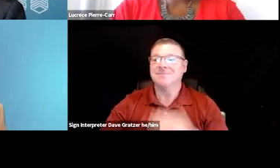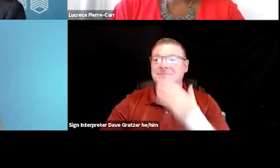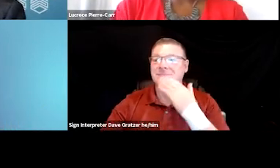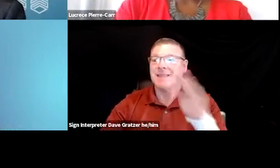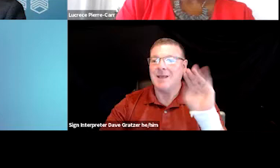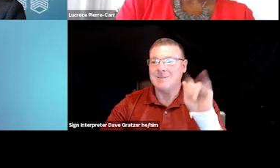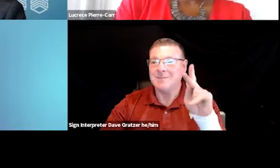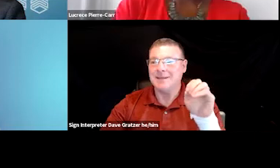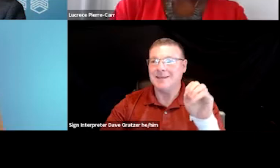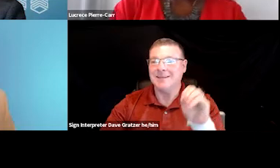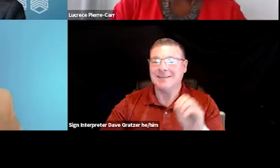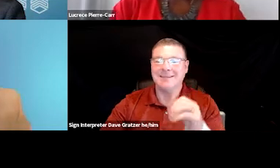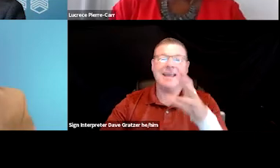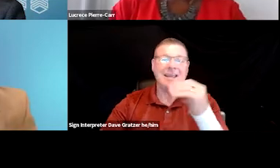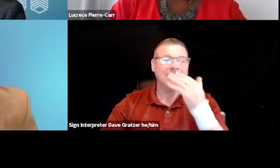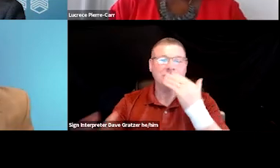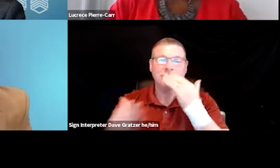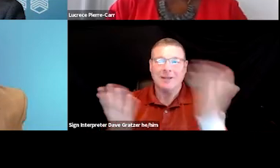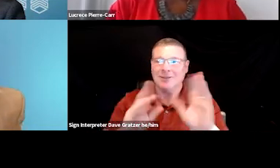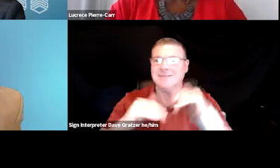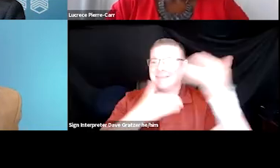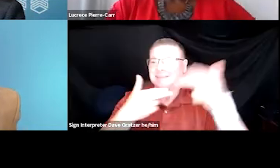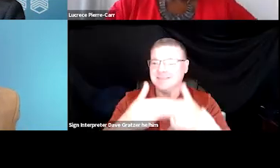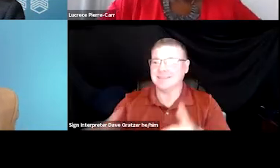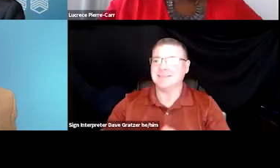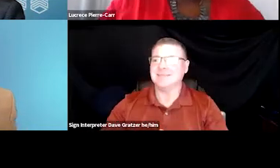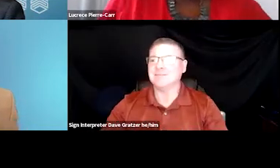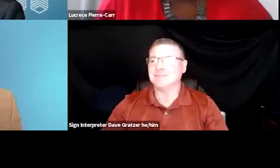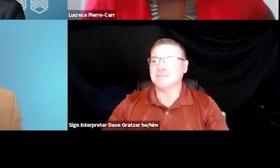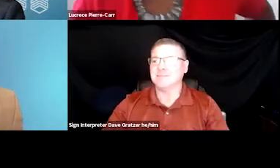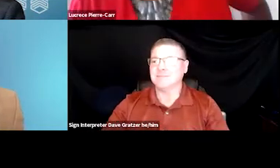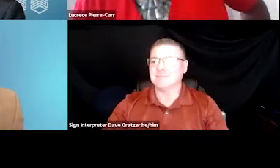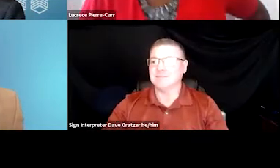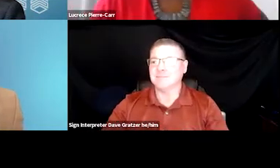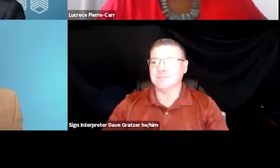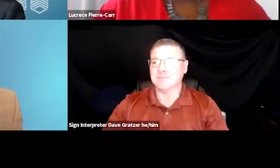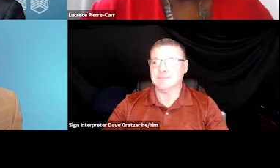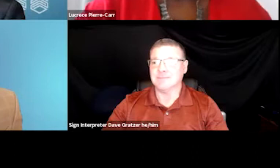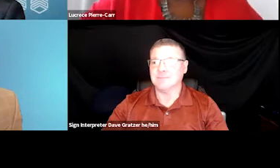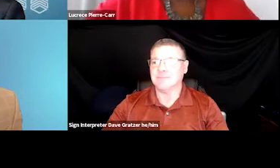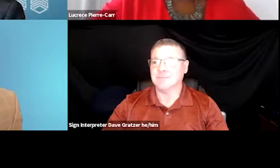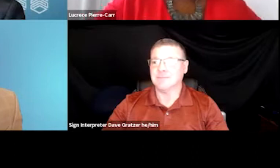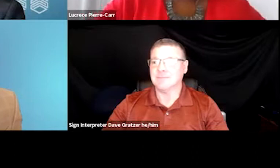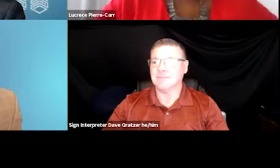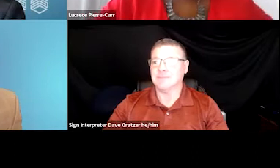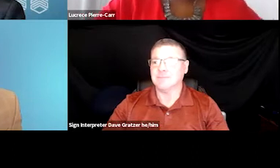It's great to be here with you all. Go to the next slide. Just to note, SAMHSA does pay for my work.